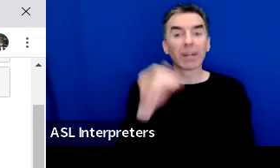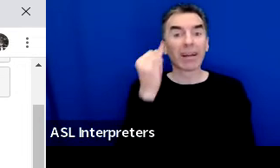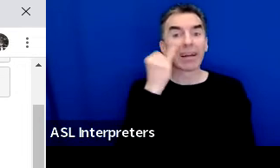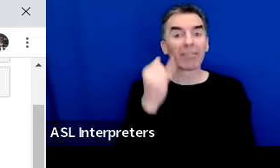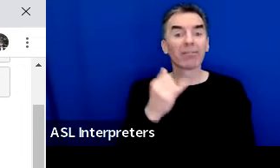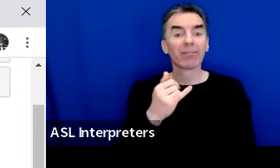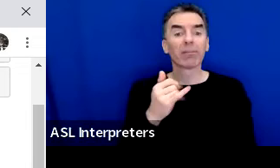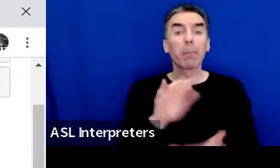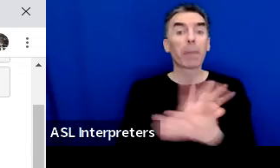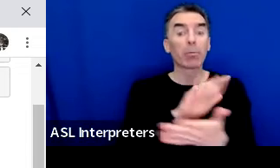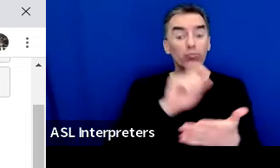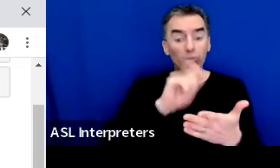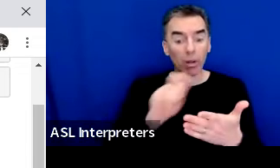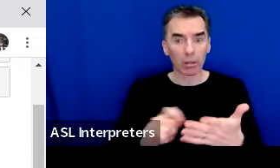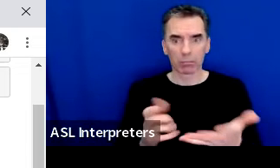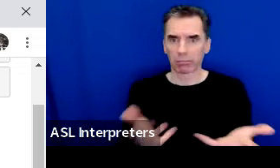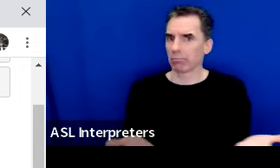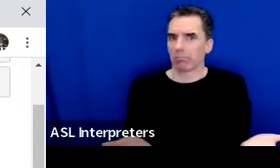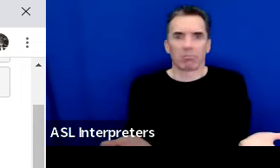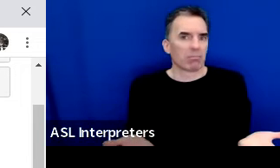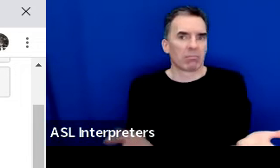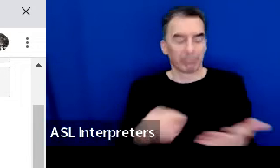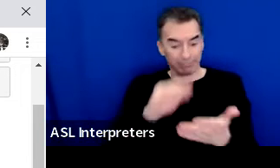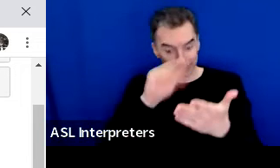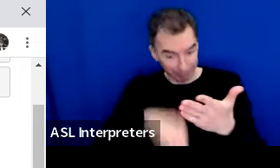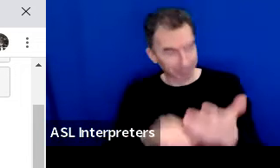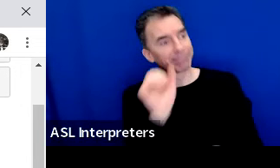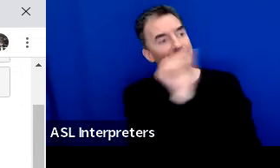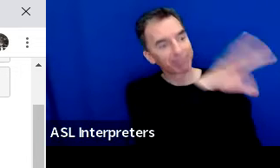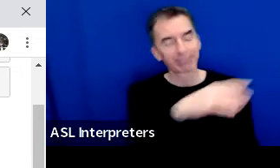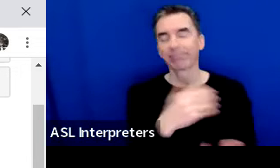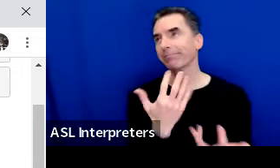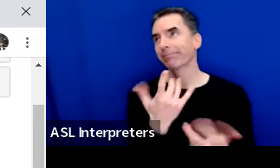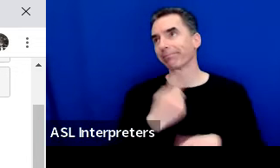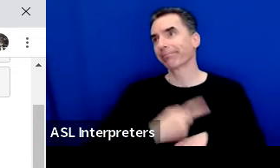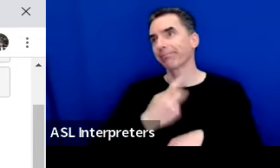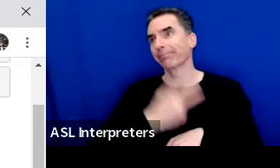because they have to wait like, you know, three days or however long it takes you to grade at grade their papers.